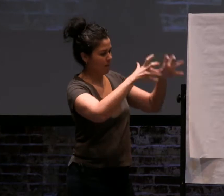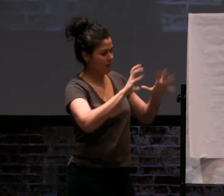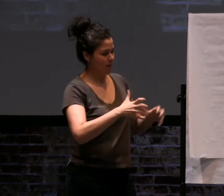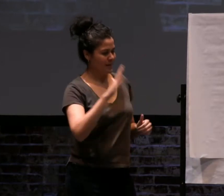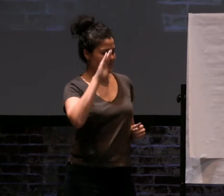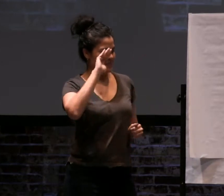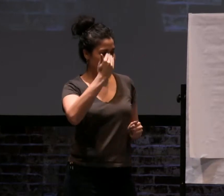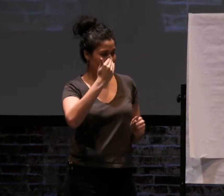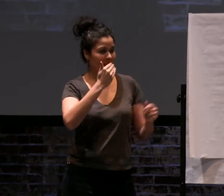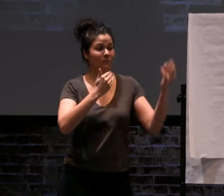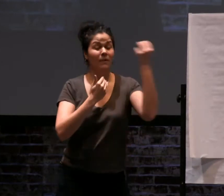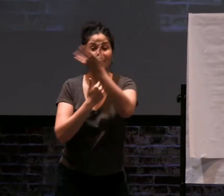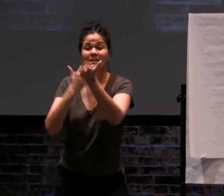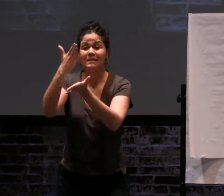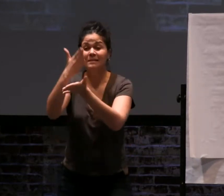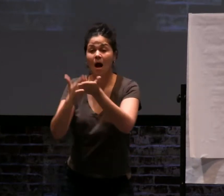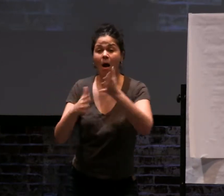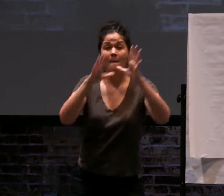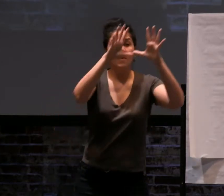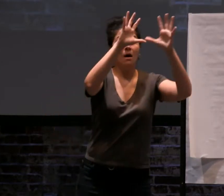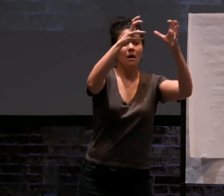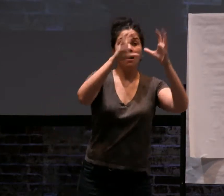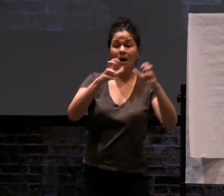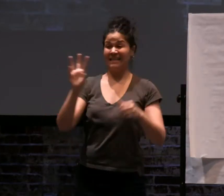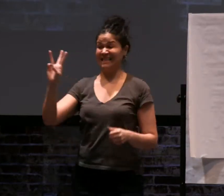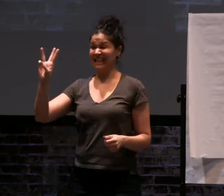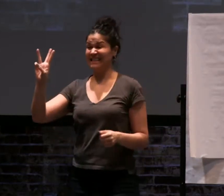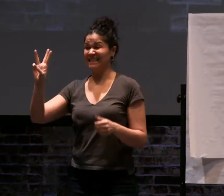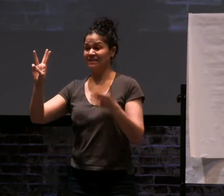Should we now talk about the different categories?